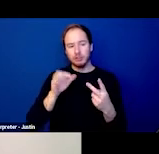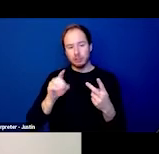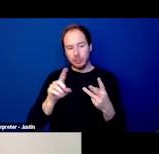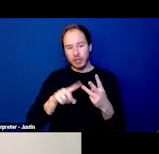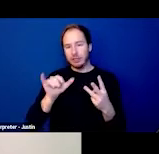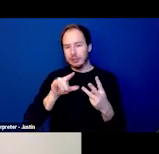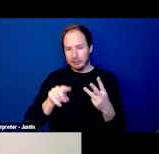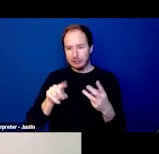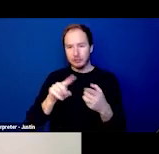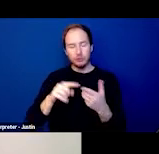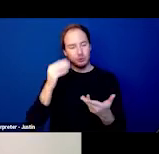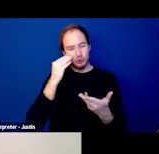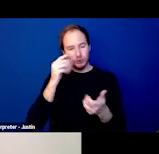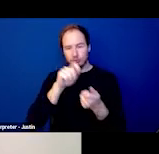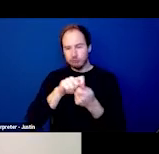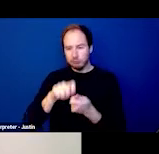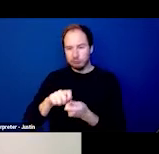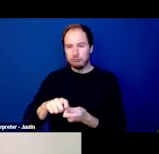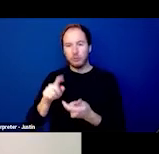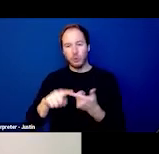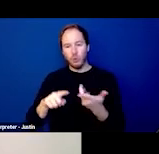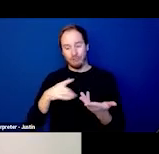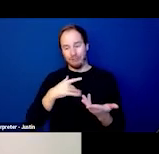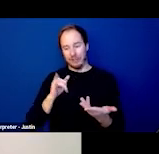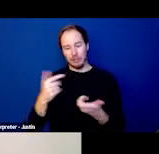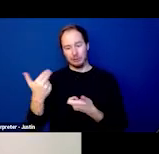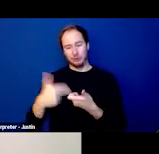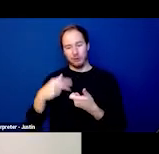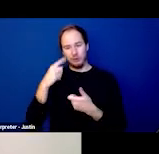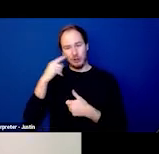like nitty gritty details of sharing with y'all what it's like to actually do this work out in the field.